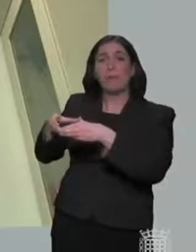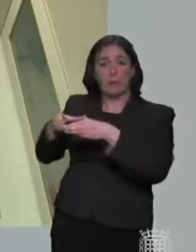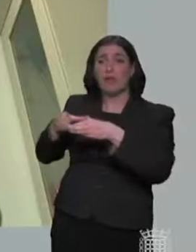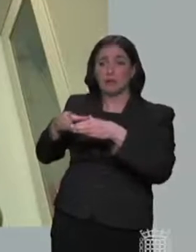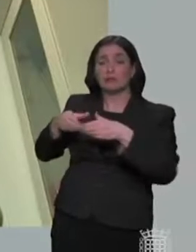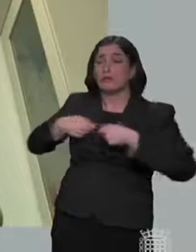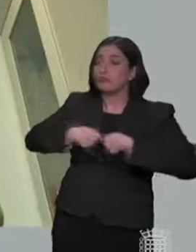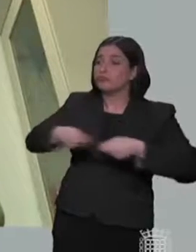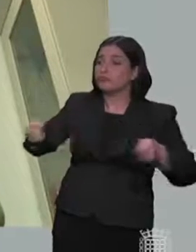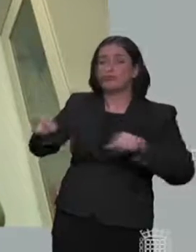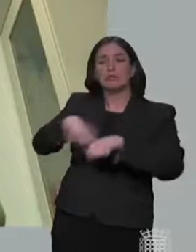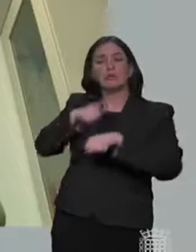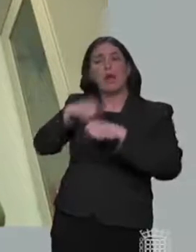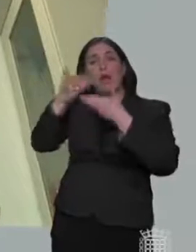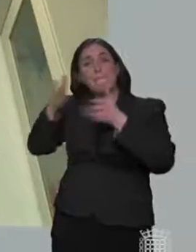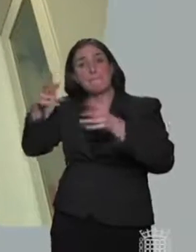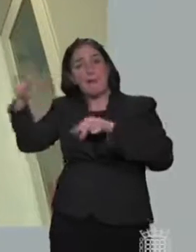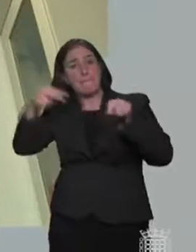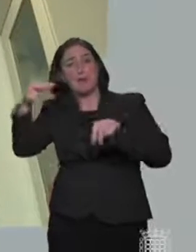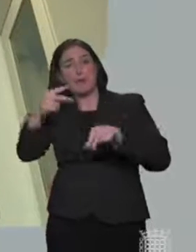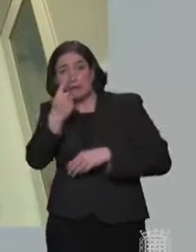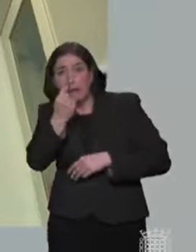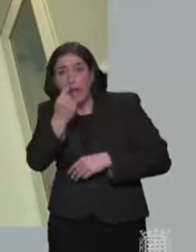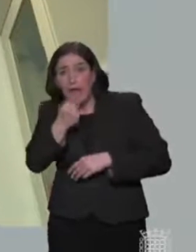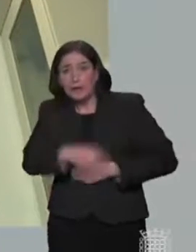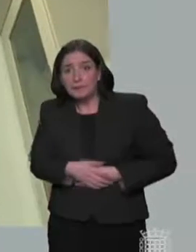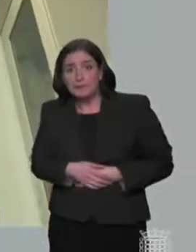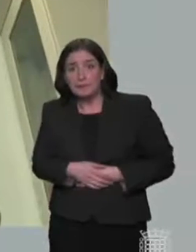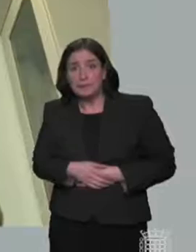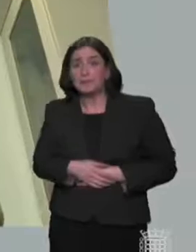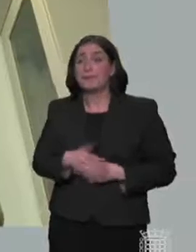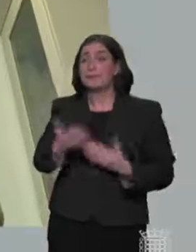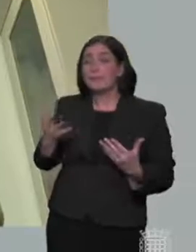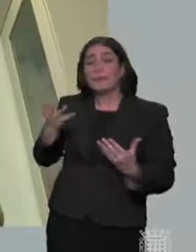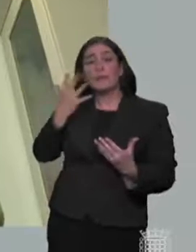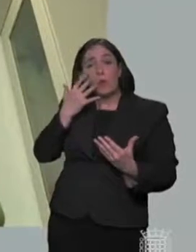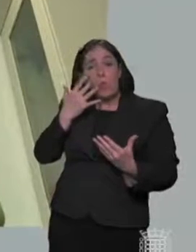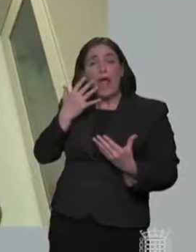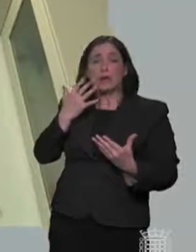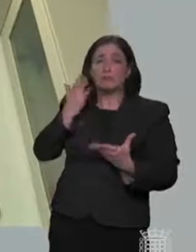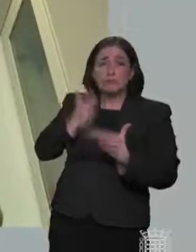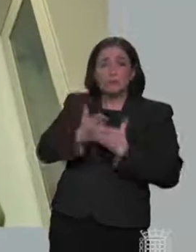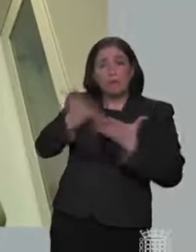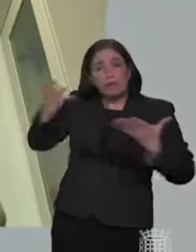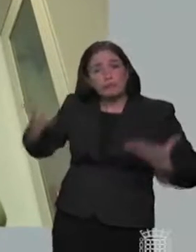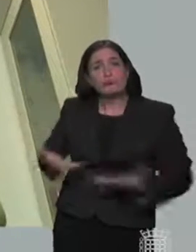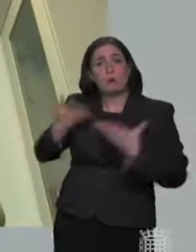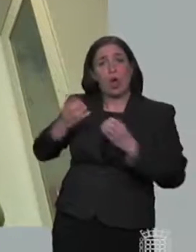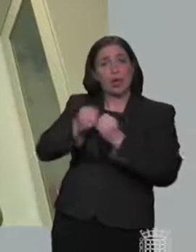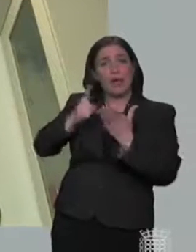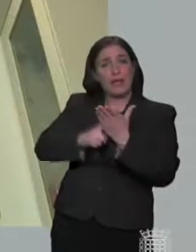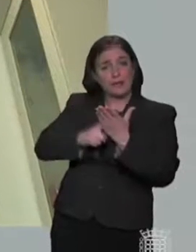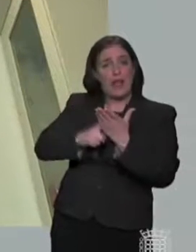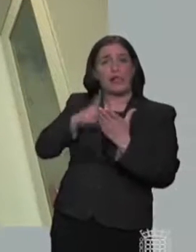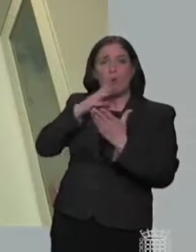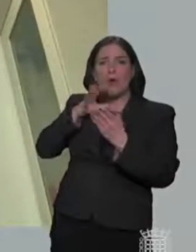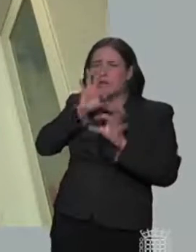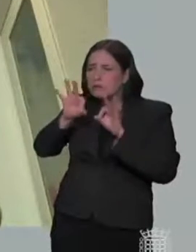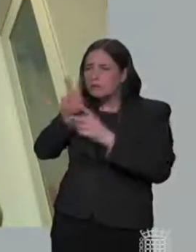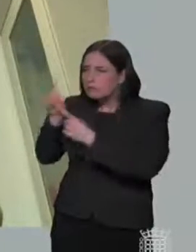and will this letting that office's report on the promotion of bso be published finally